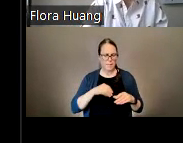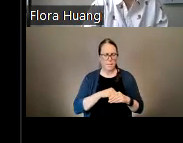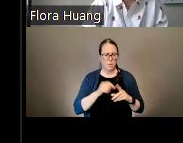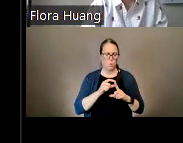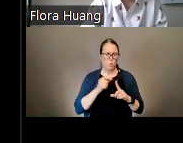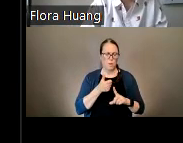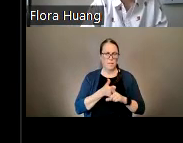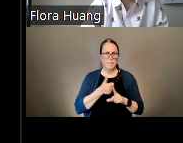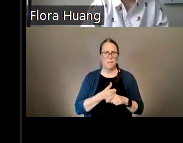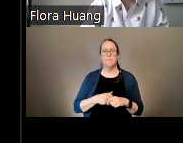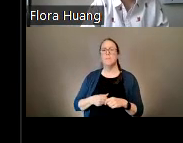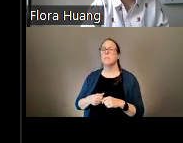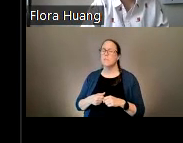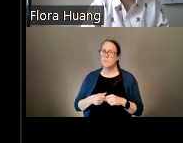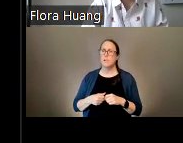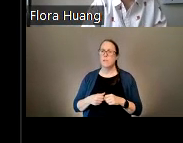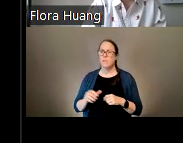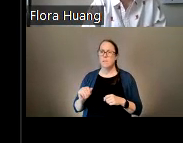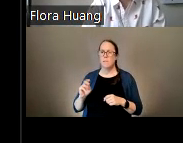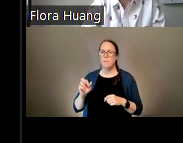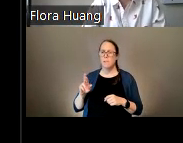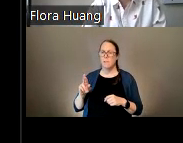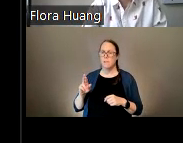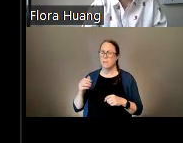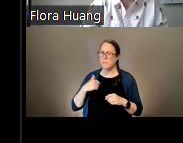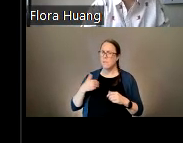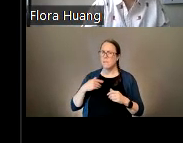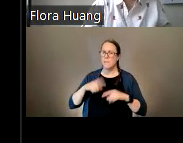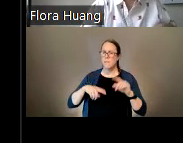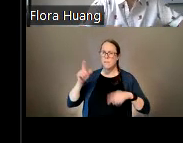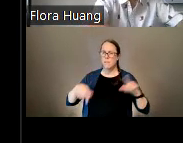I've had varied experiences.